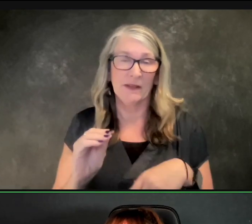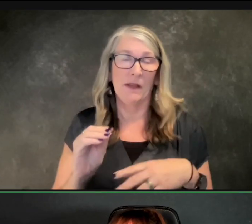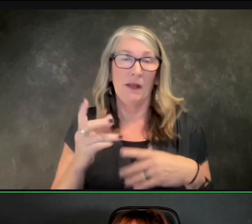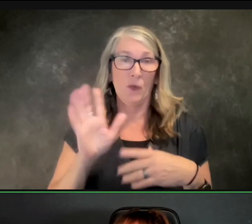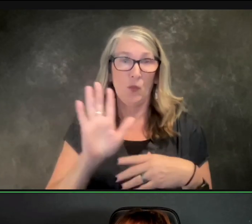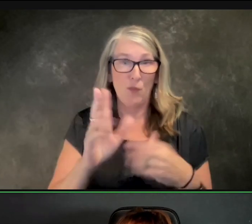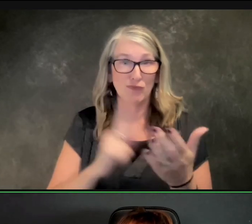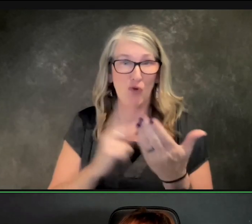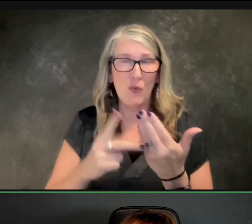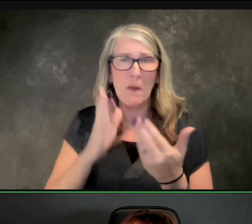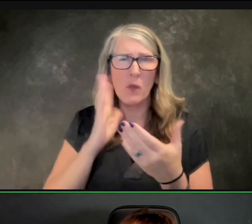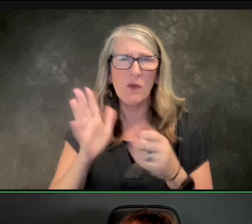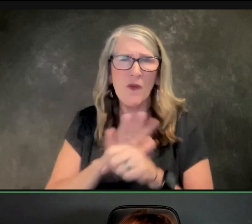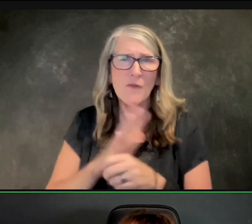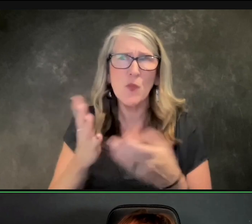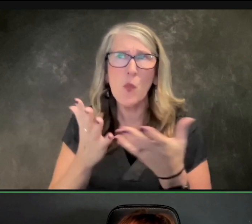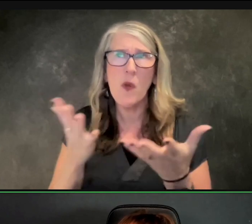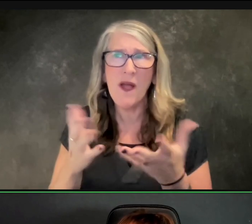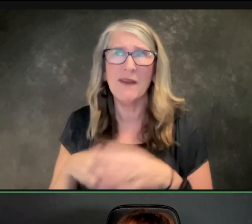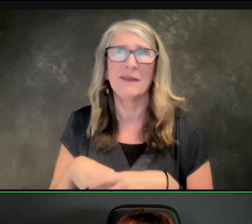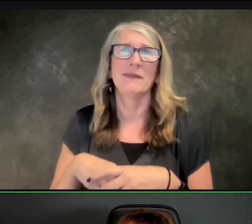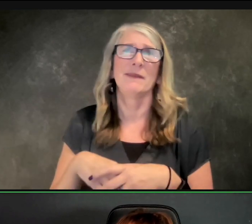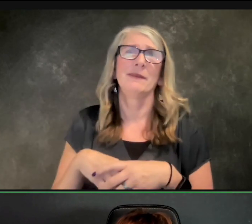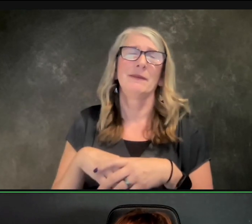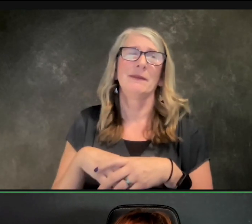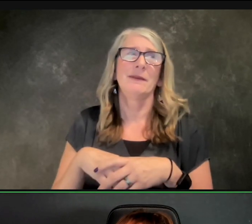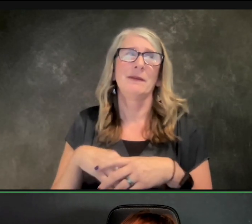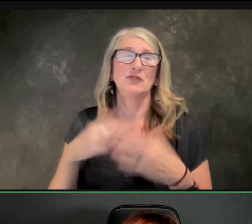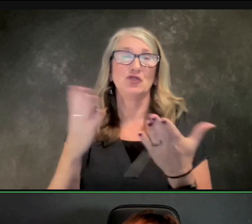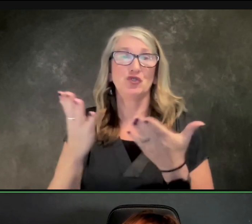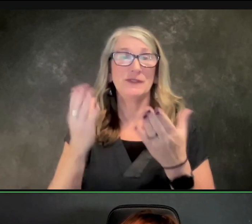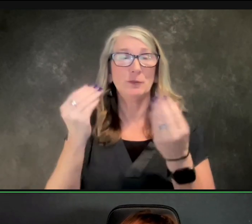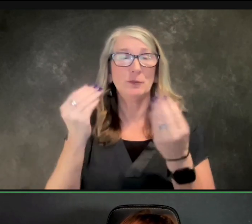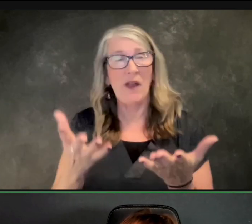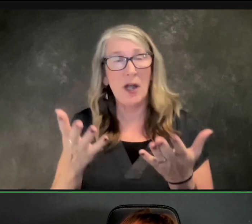Of course, there is cost involved in all of this. And it takes a lot of programming.